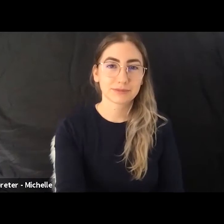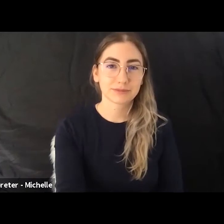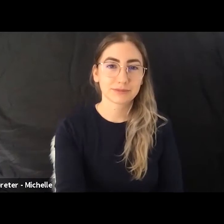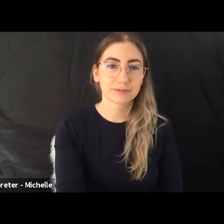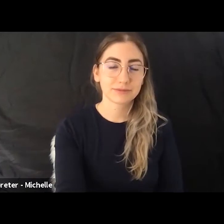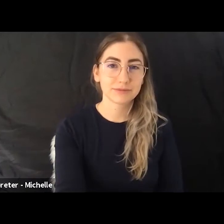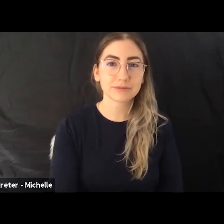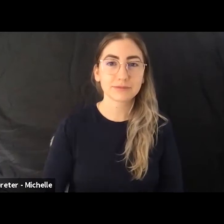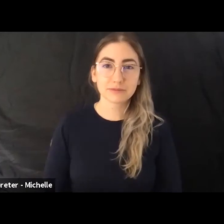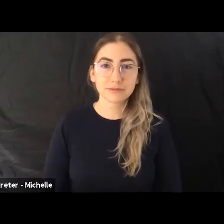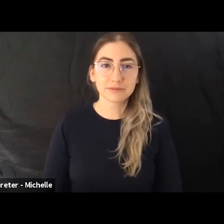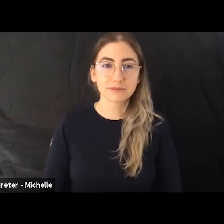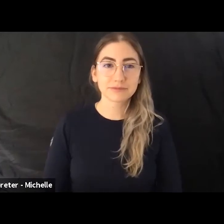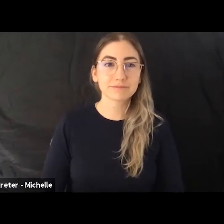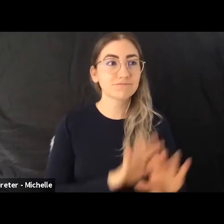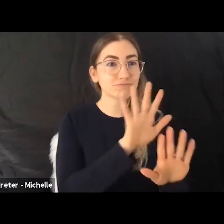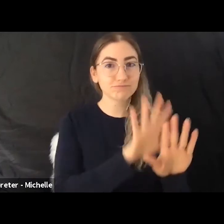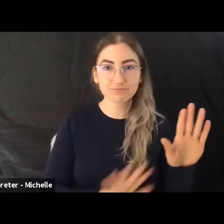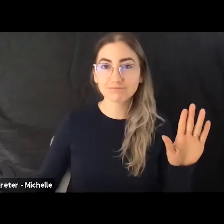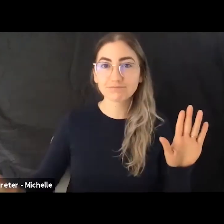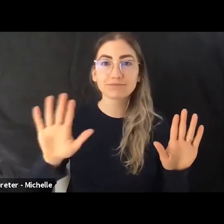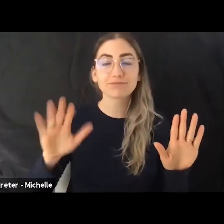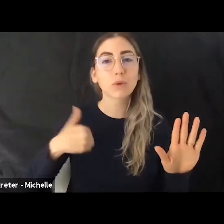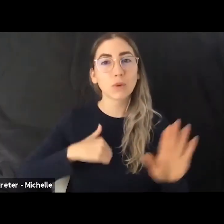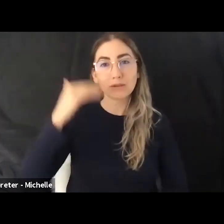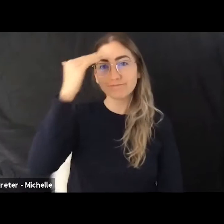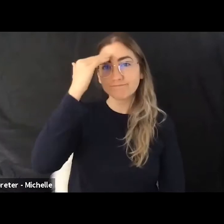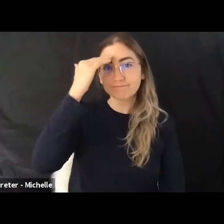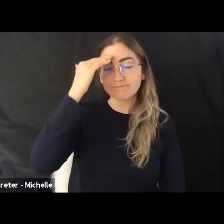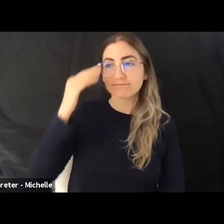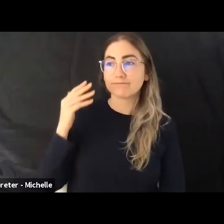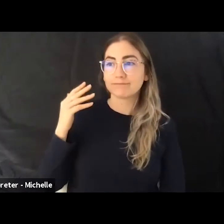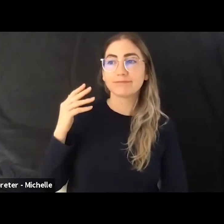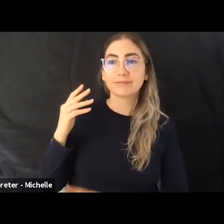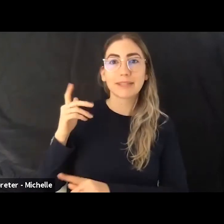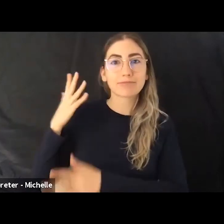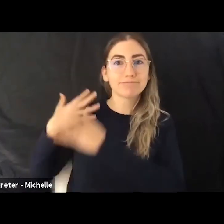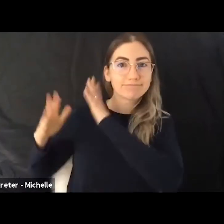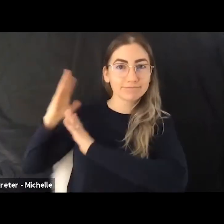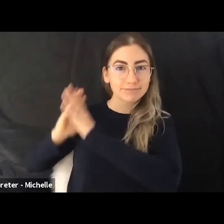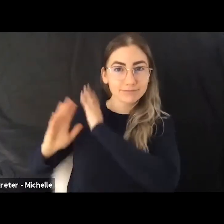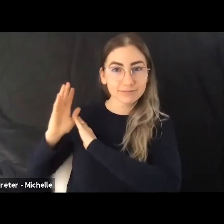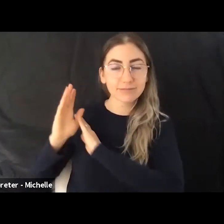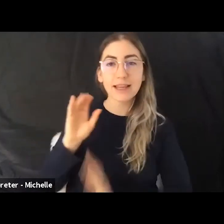FROM COAST-TO-COAST-TO-COAST WE ACKNOWLEDGE THE ANCESTRAL AND UNCEDED TERRITORY OF ALL THE AND UNCEDED TERRITORY OF ALL THE INUIT AND FIRST NATIONS INUIT AND FIRST NATIONS PEOPLE THAT CALL THIS LAND HOME